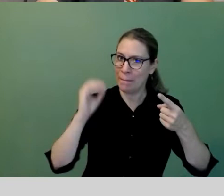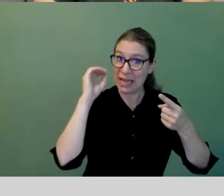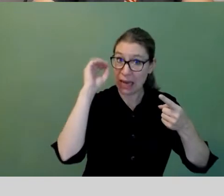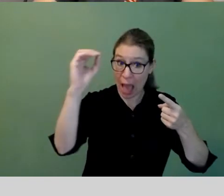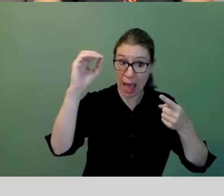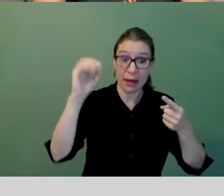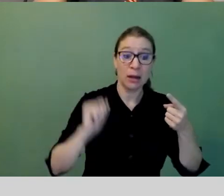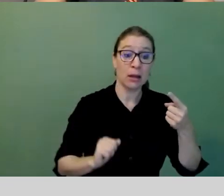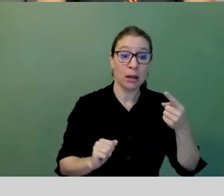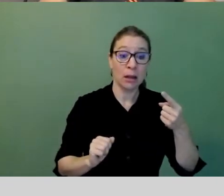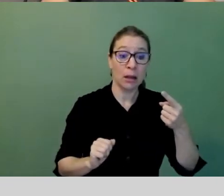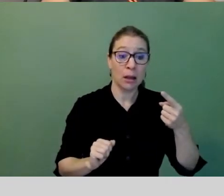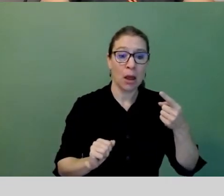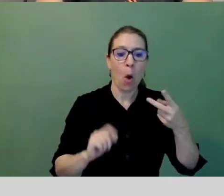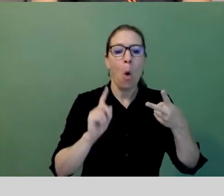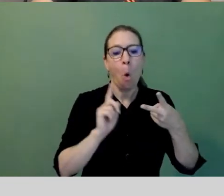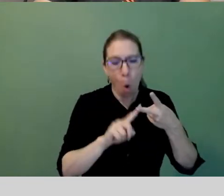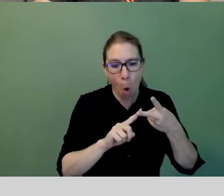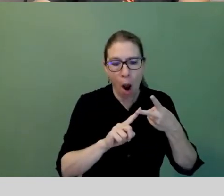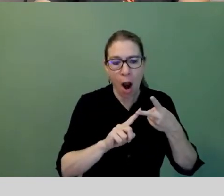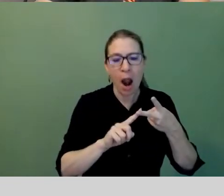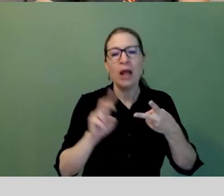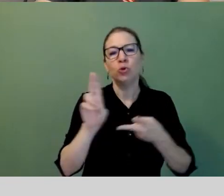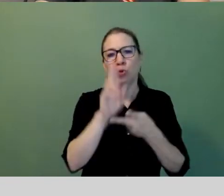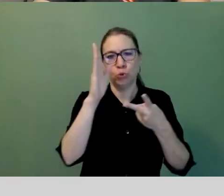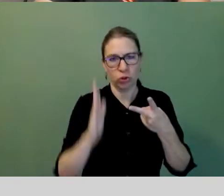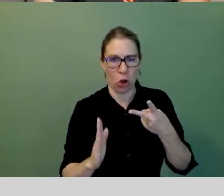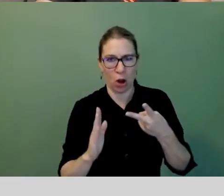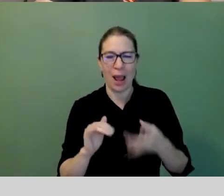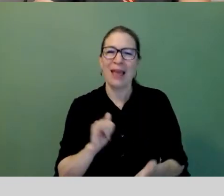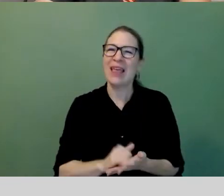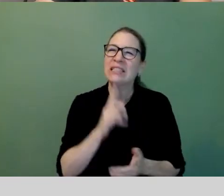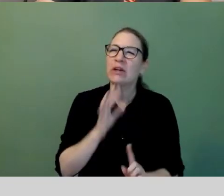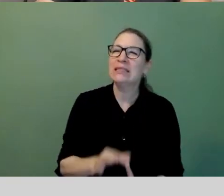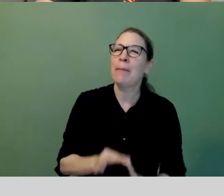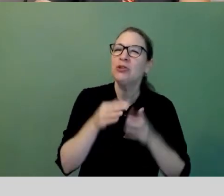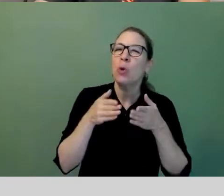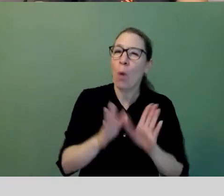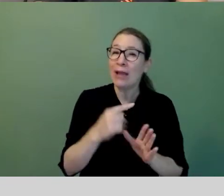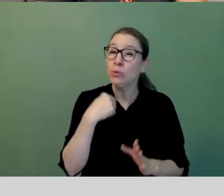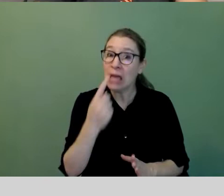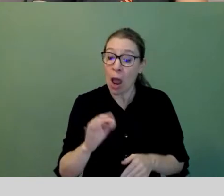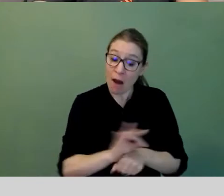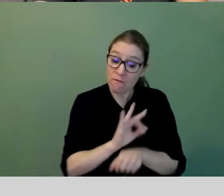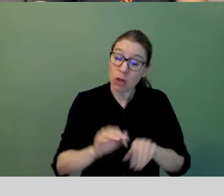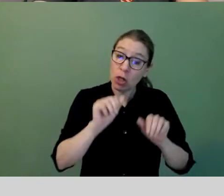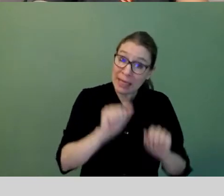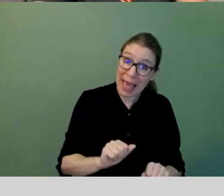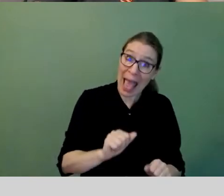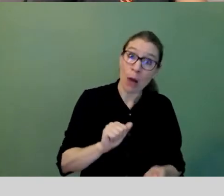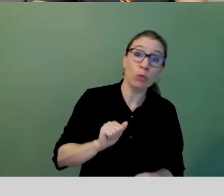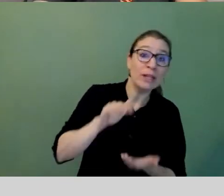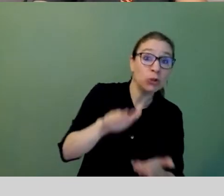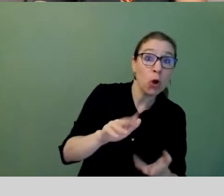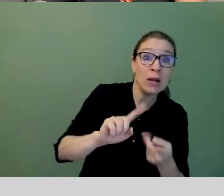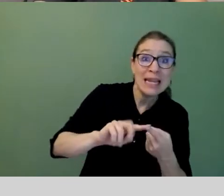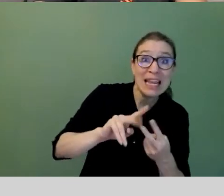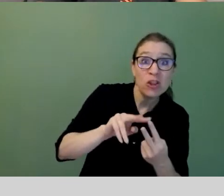and the second value is the user. So this is a very special way to say when a function can return a none or a particular instance.